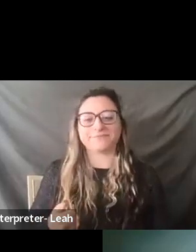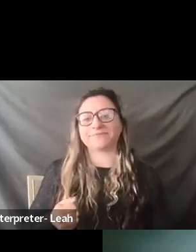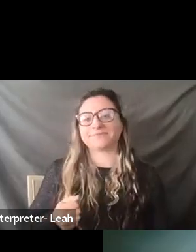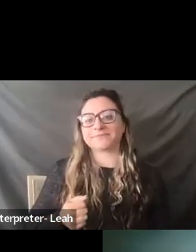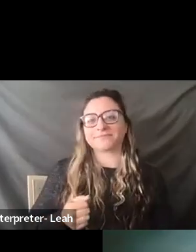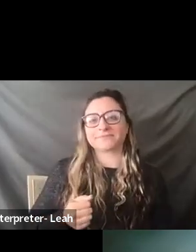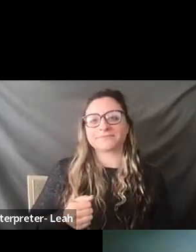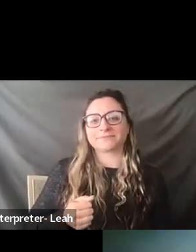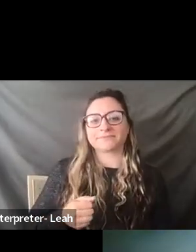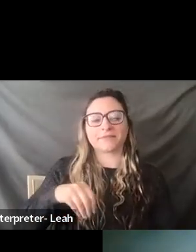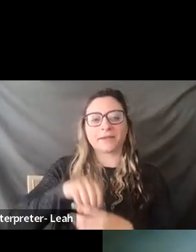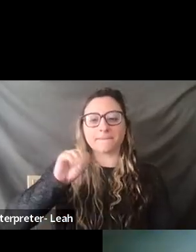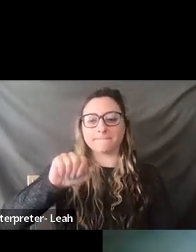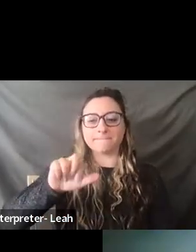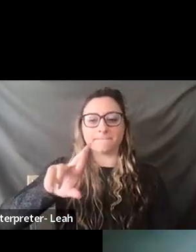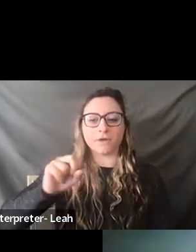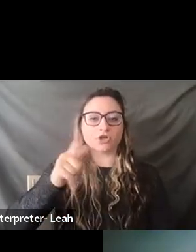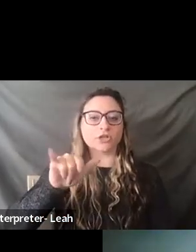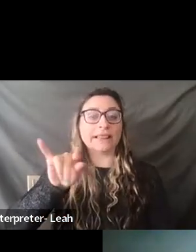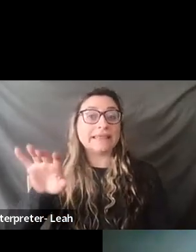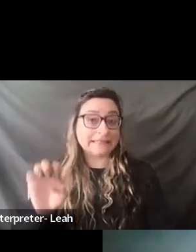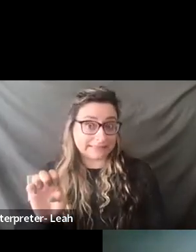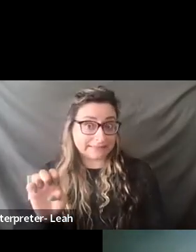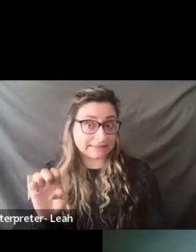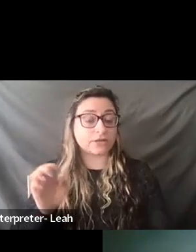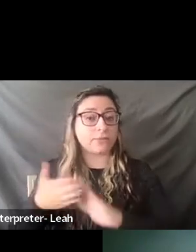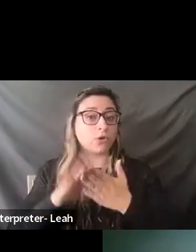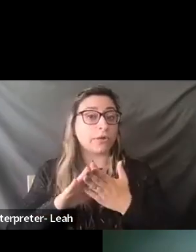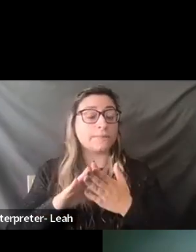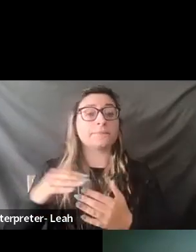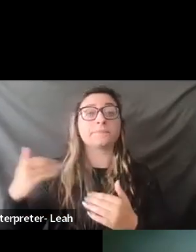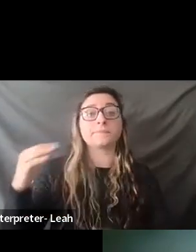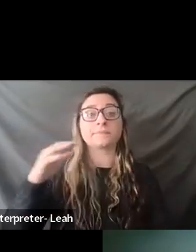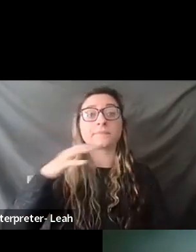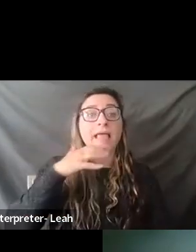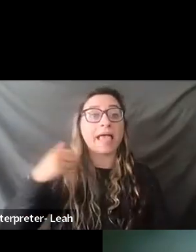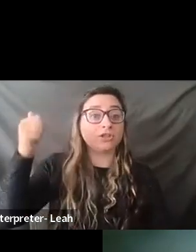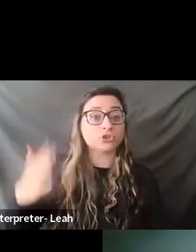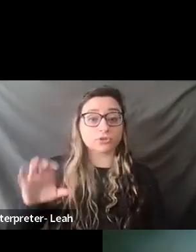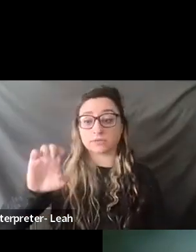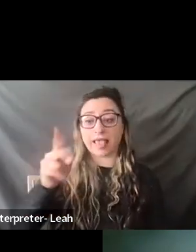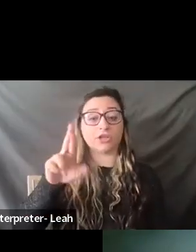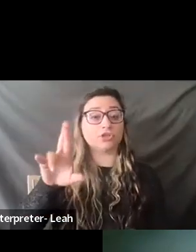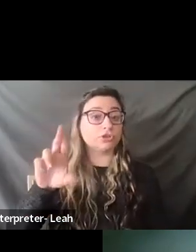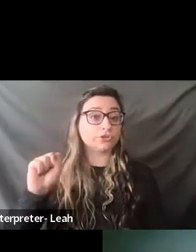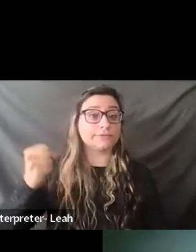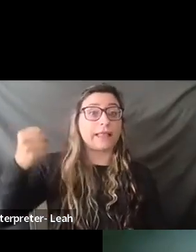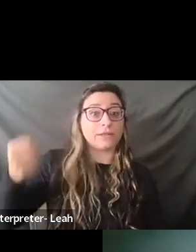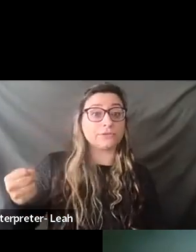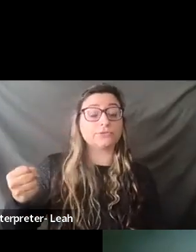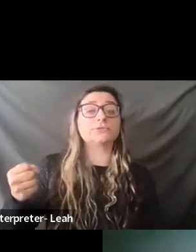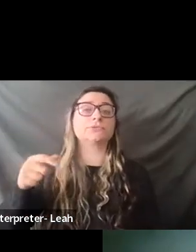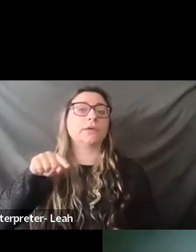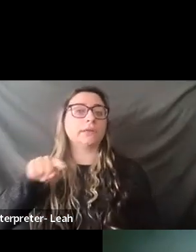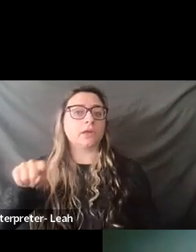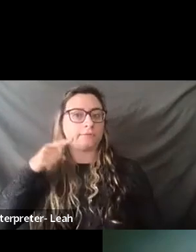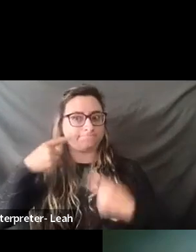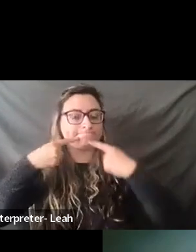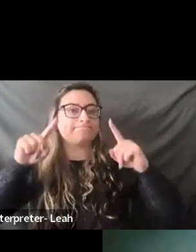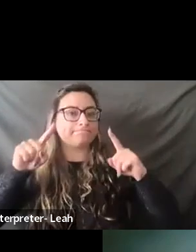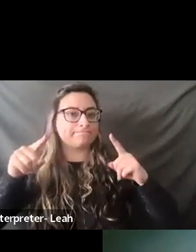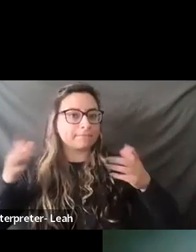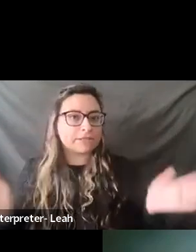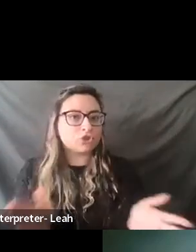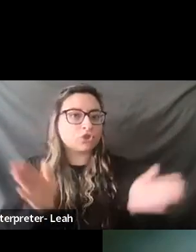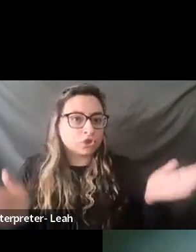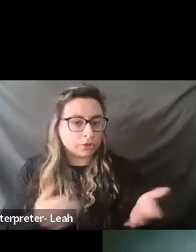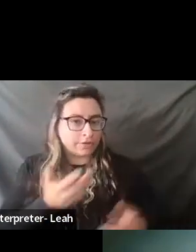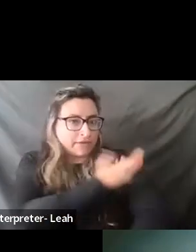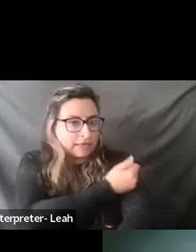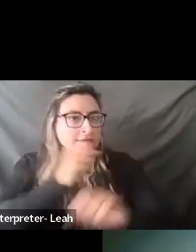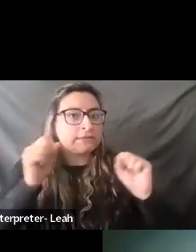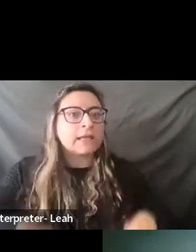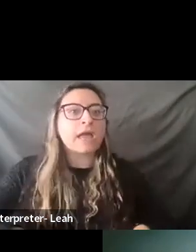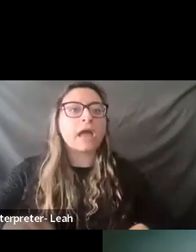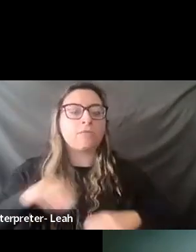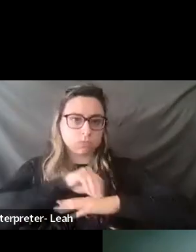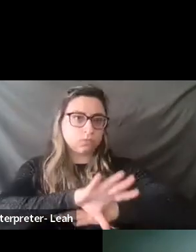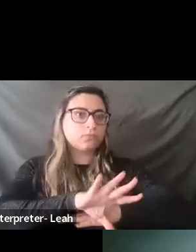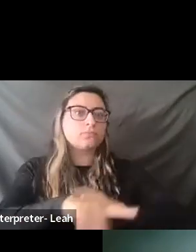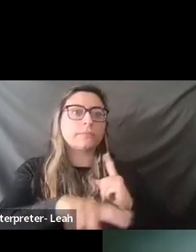Don't know what's going on there.